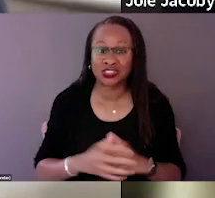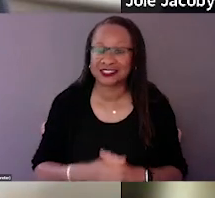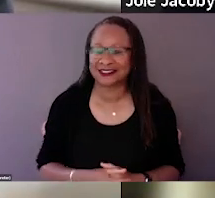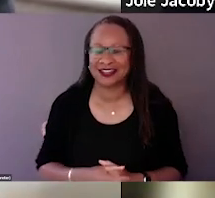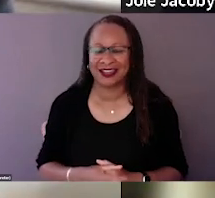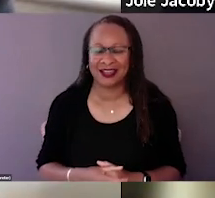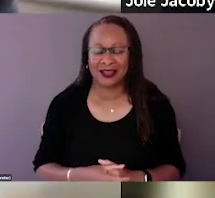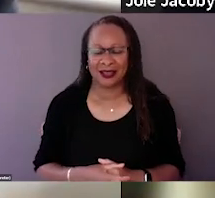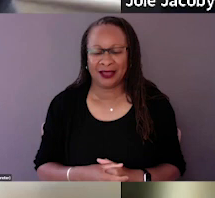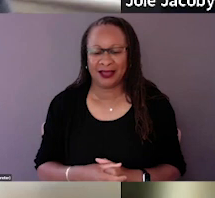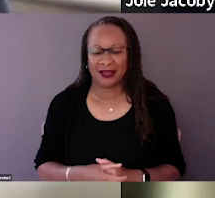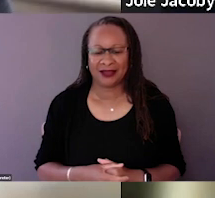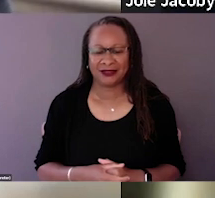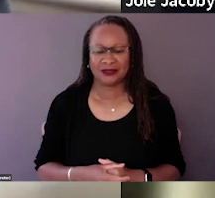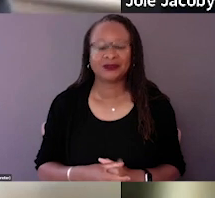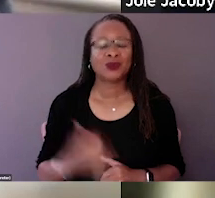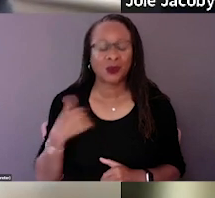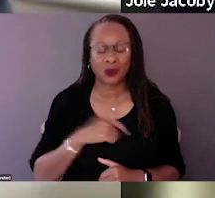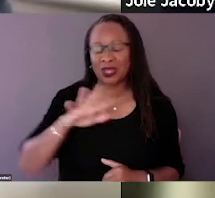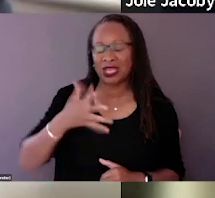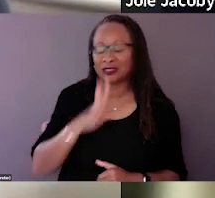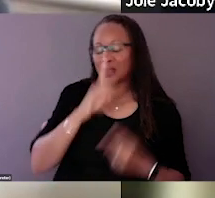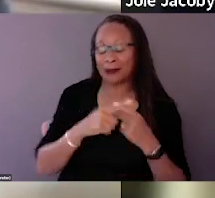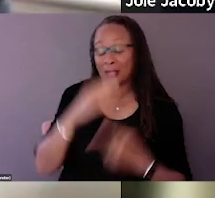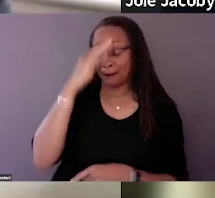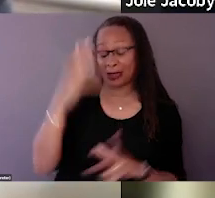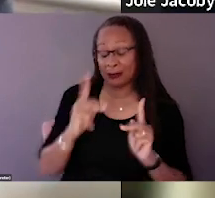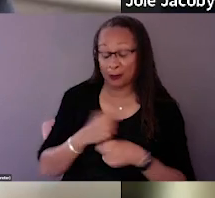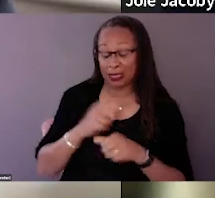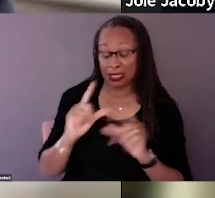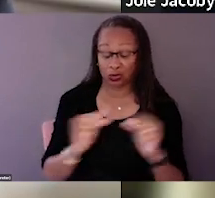We talk about Black people making Twitter a news source,